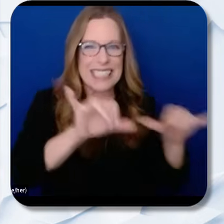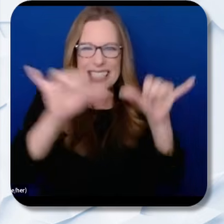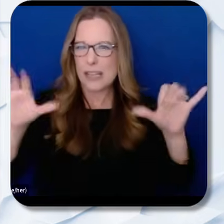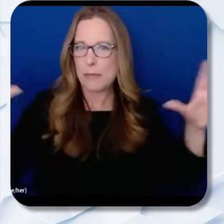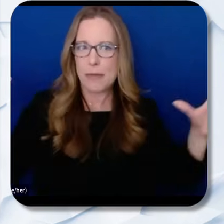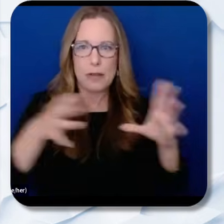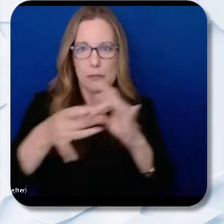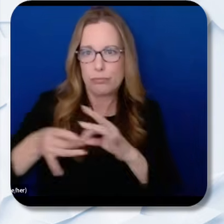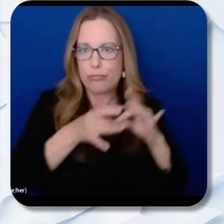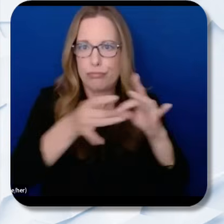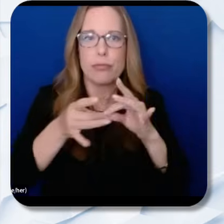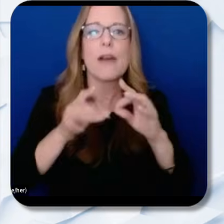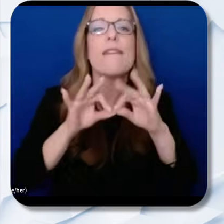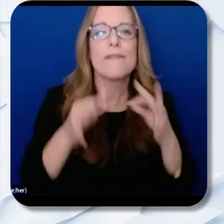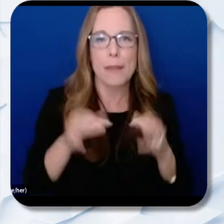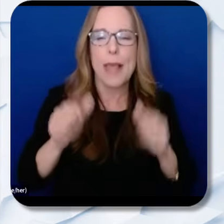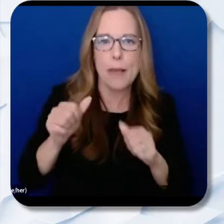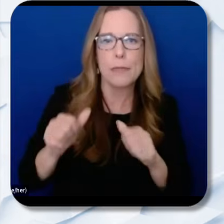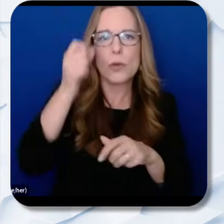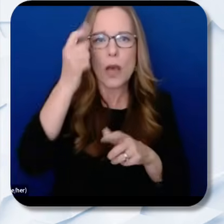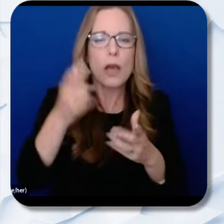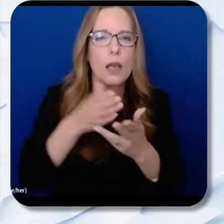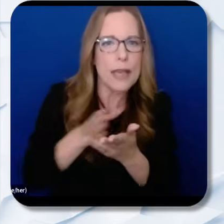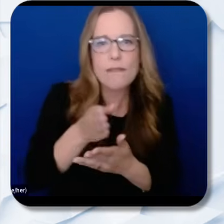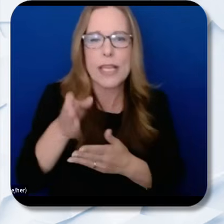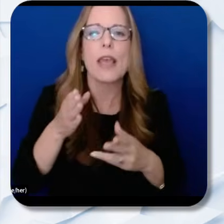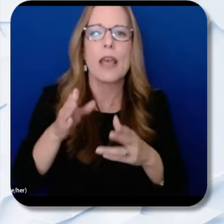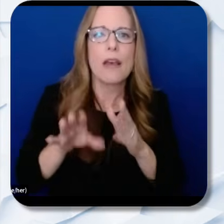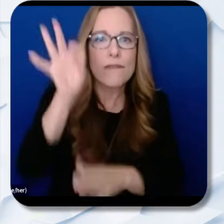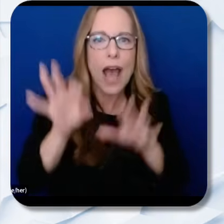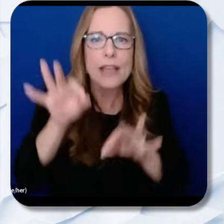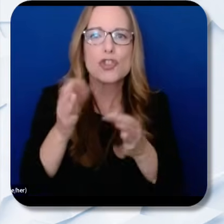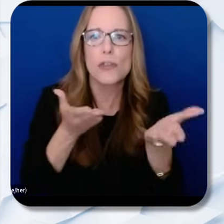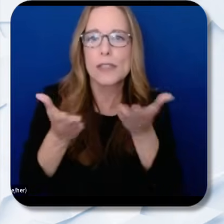We're seeing the benefits of this collaborative approach in LAUSD today. Our pupil services and